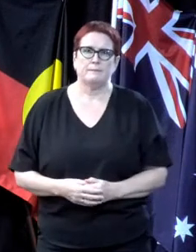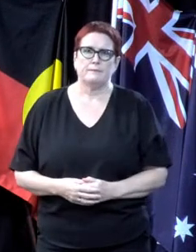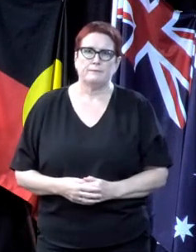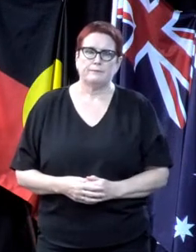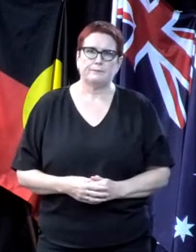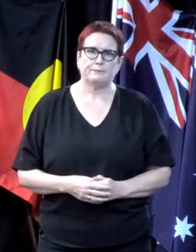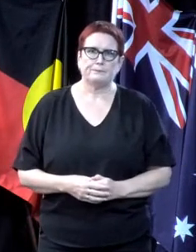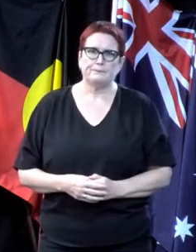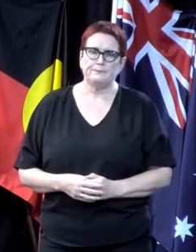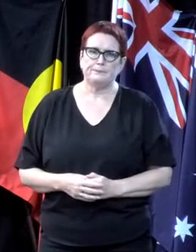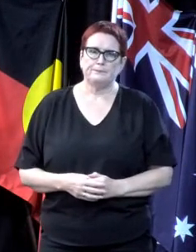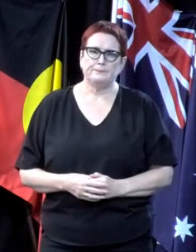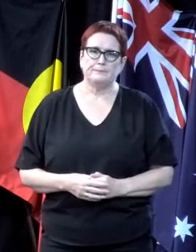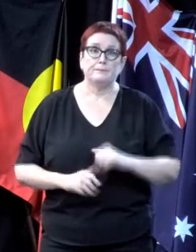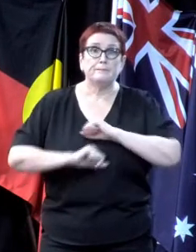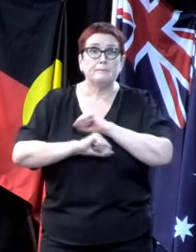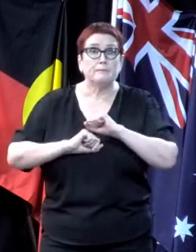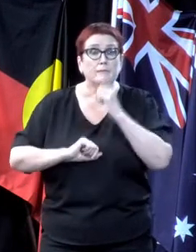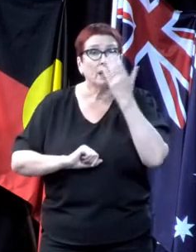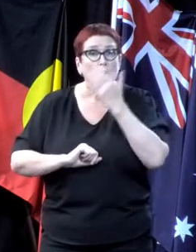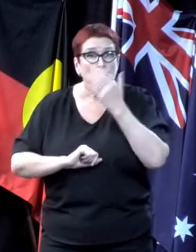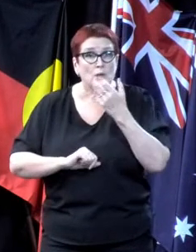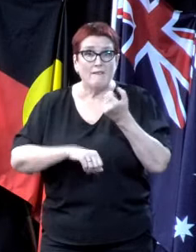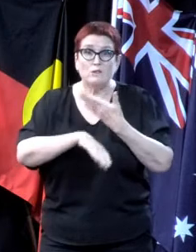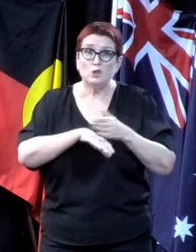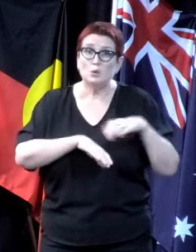We have new staff coming into the school at all times.